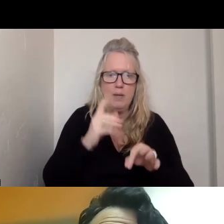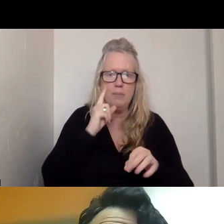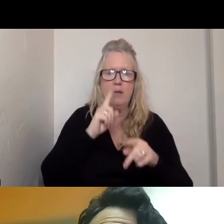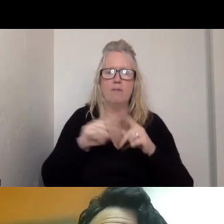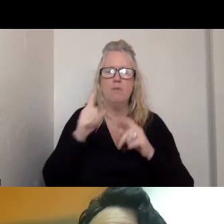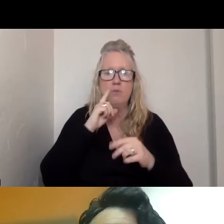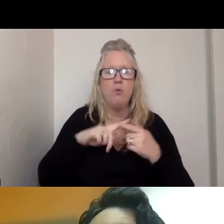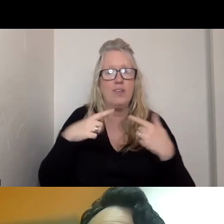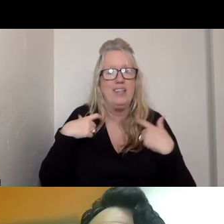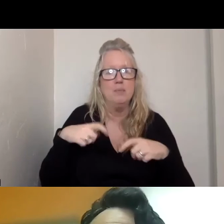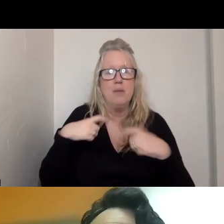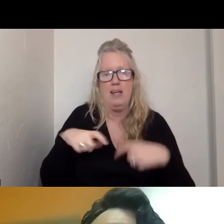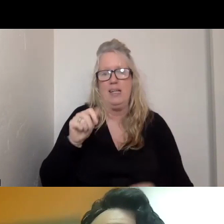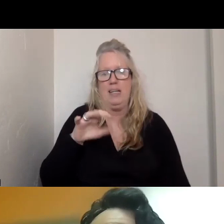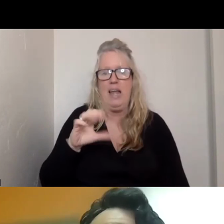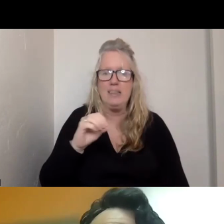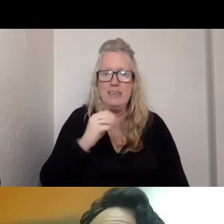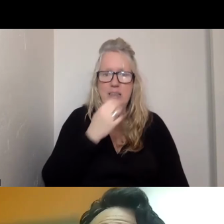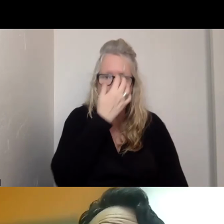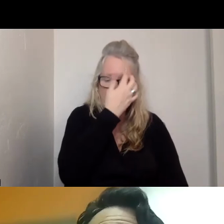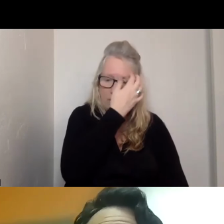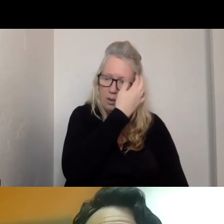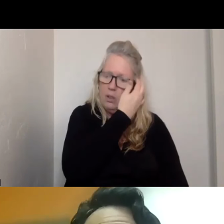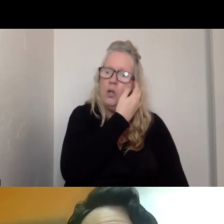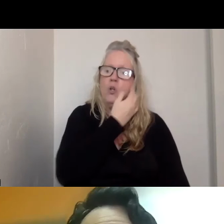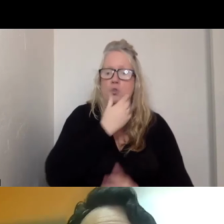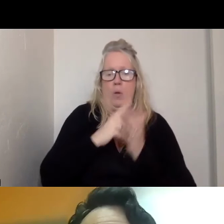LATINO POPULATIONS. THAT IS WHAT I WANTED TO TALK ABOUT